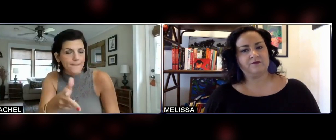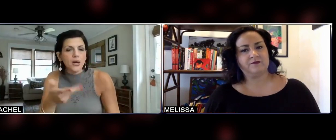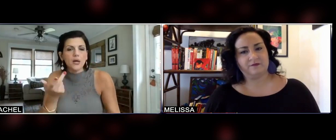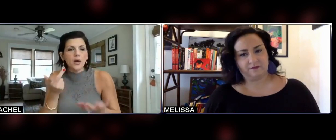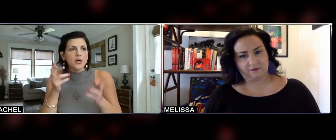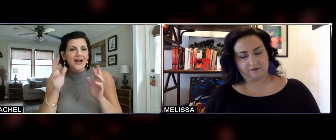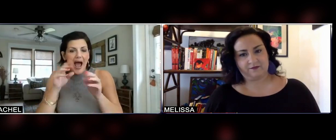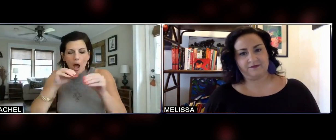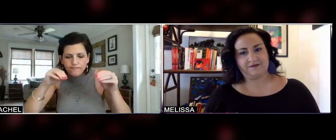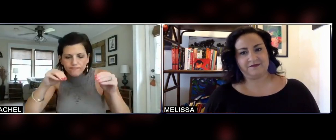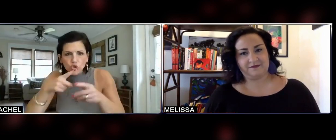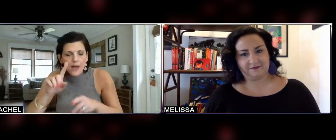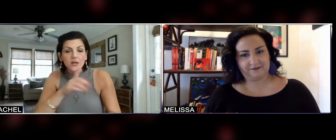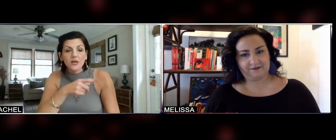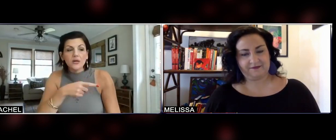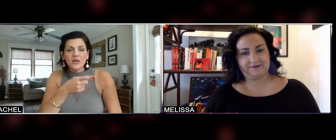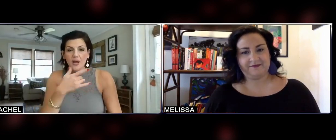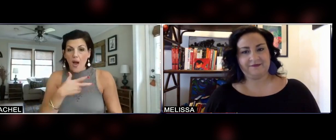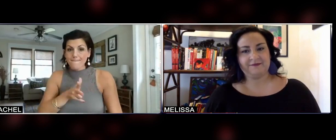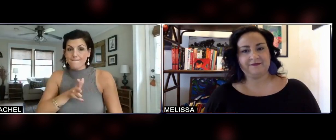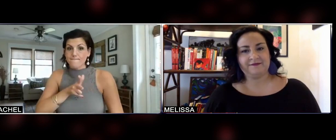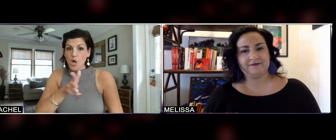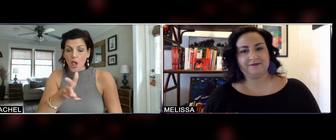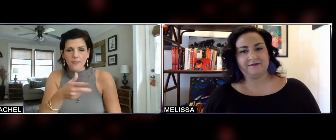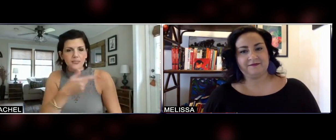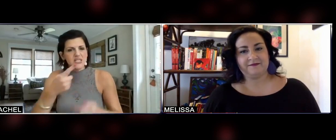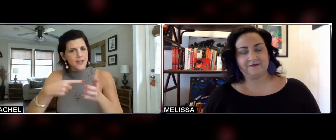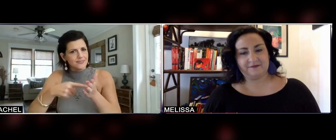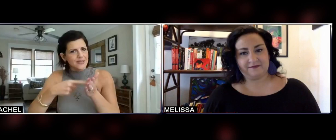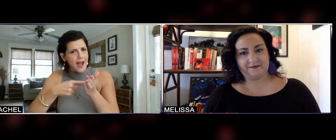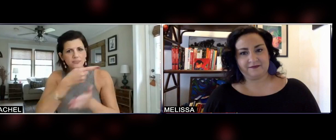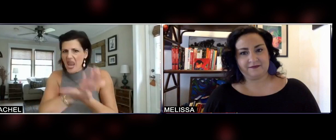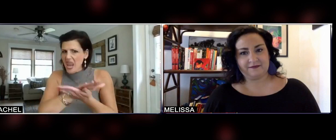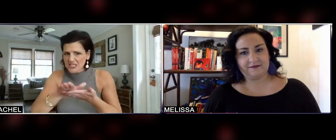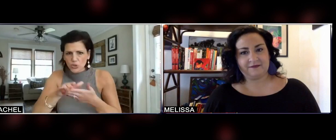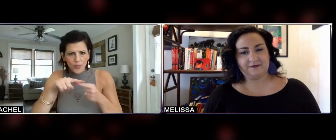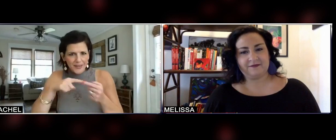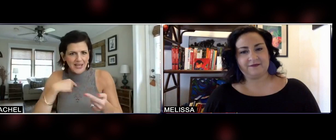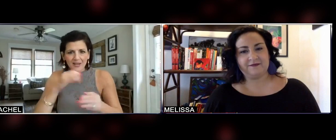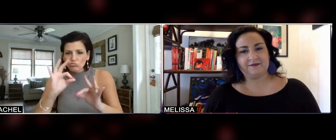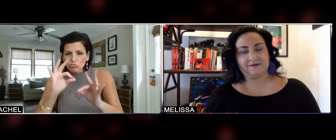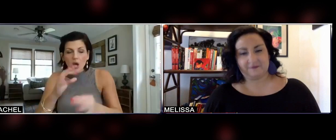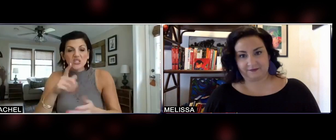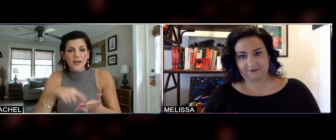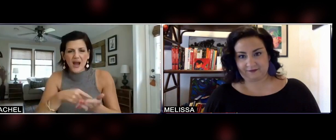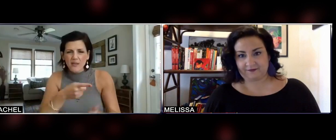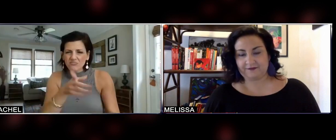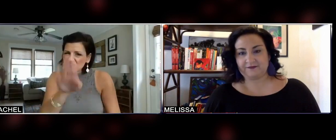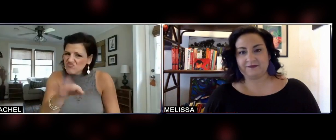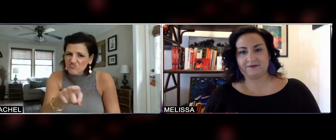where I check on my food. Sometimes they're nice to me and sometimes they say things